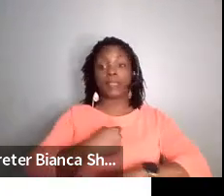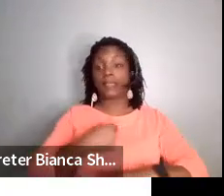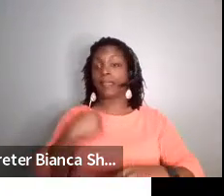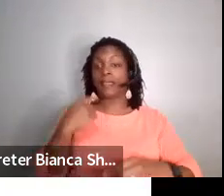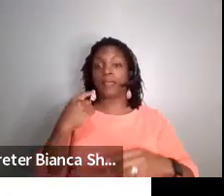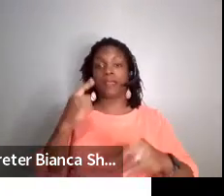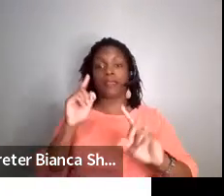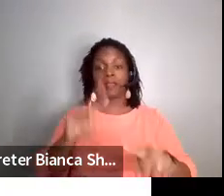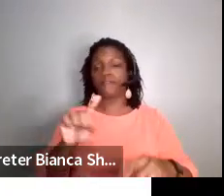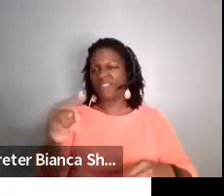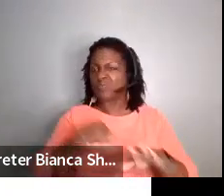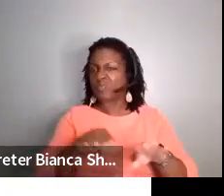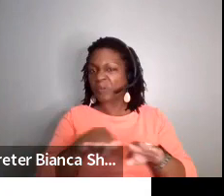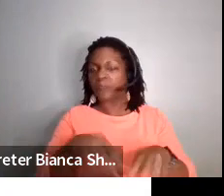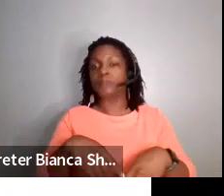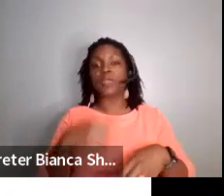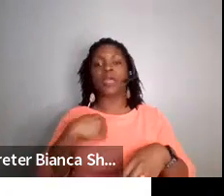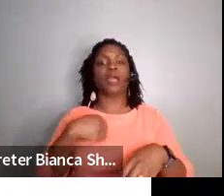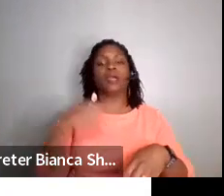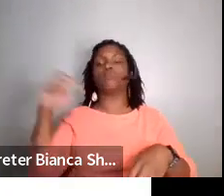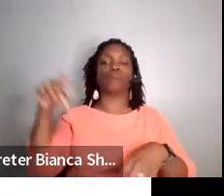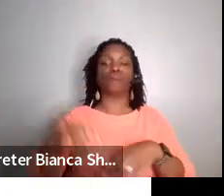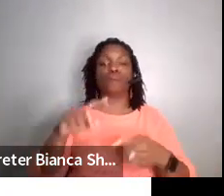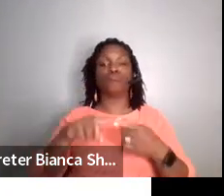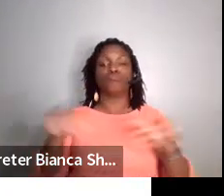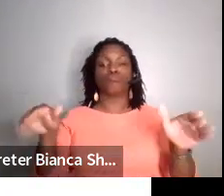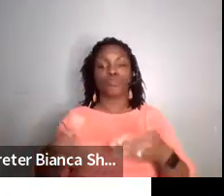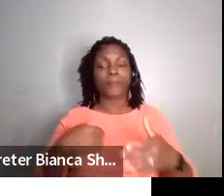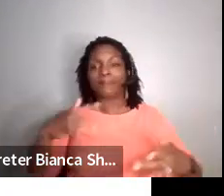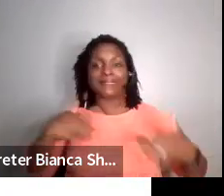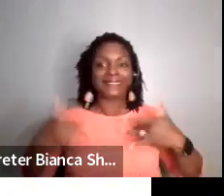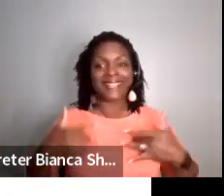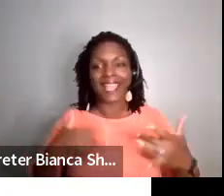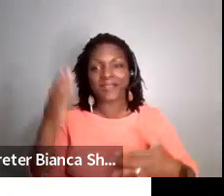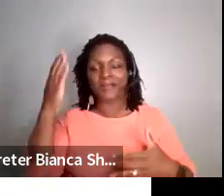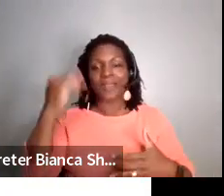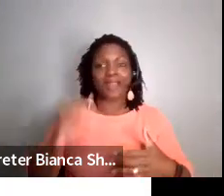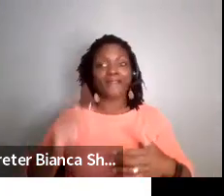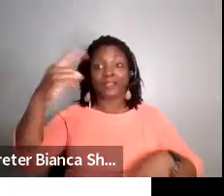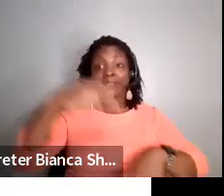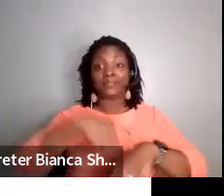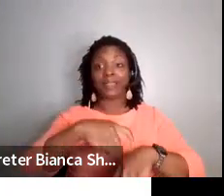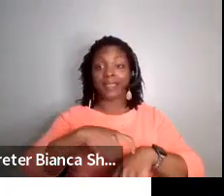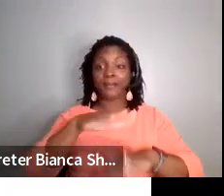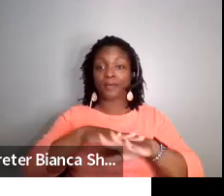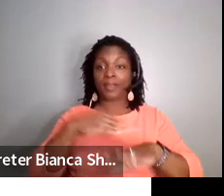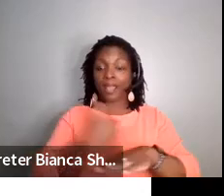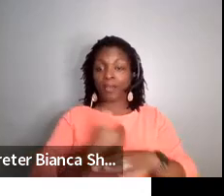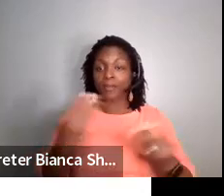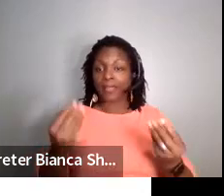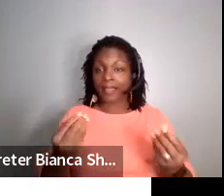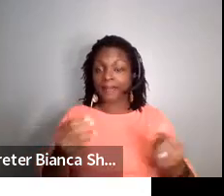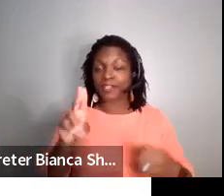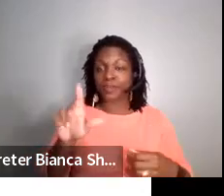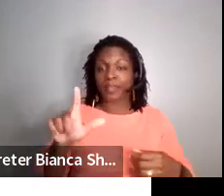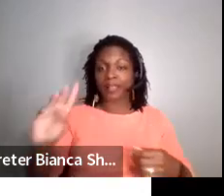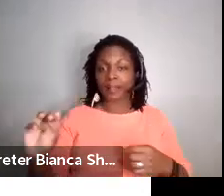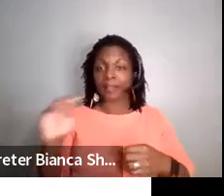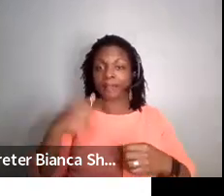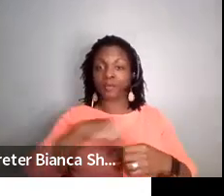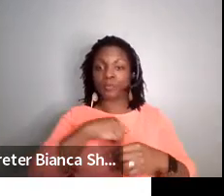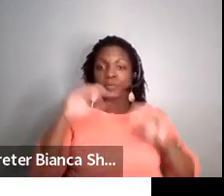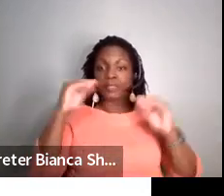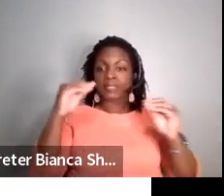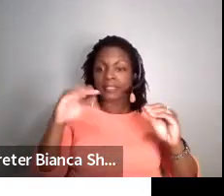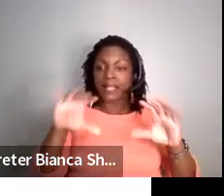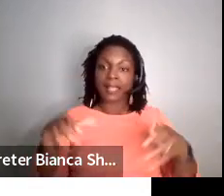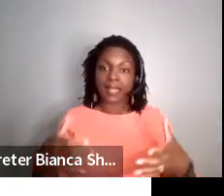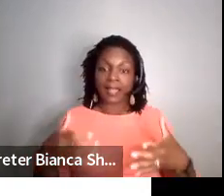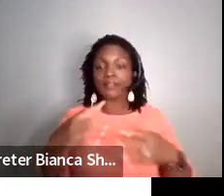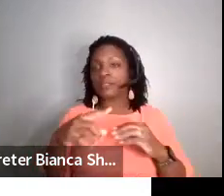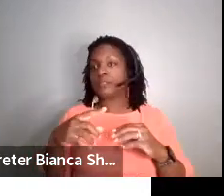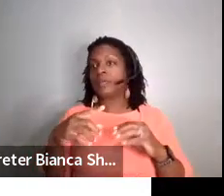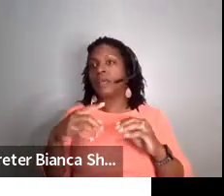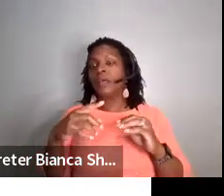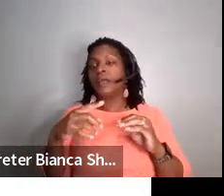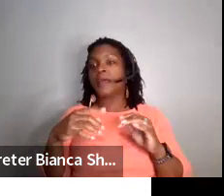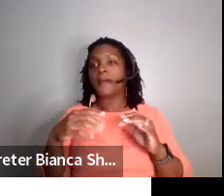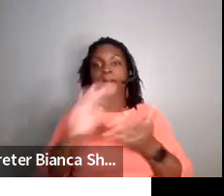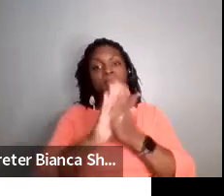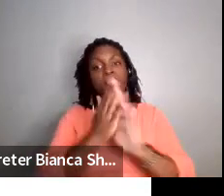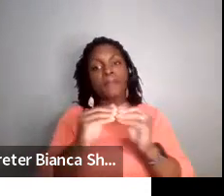I went down to the room, and I was very excited, because for the first time on our campus at Ulm we were teaching the class about becoming more aware of people with disabilities.